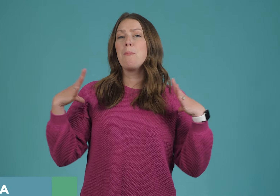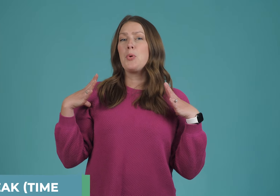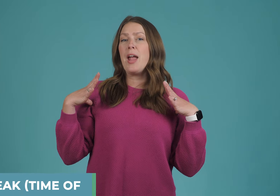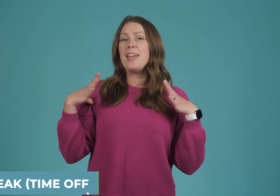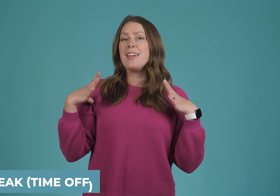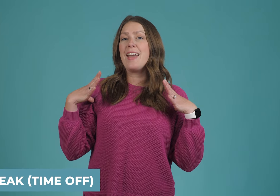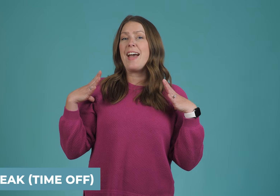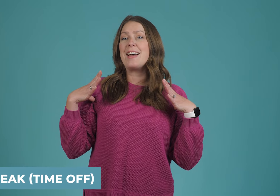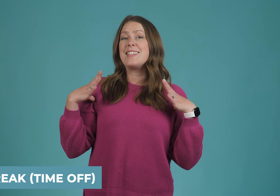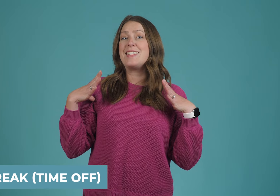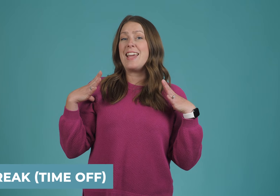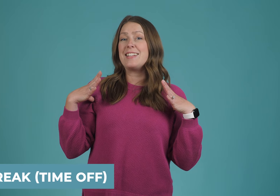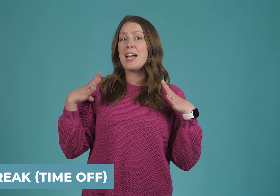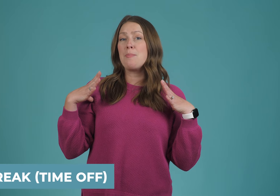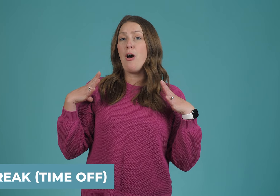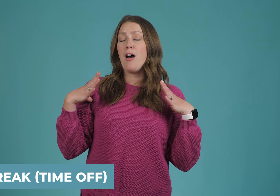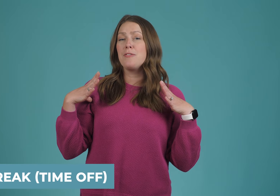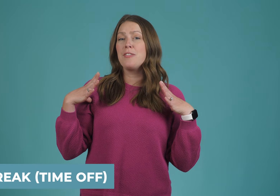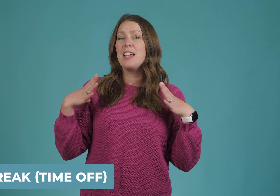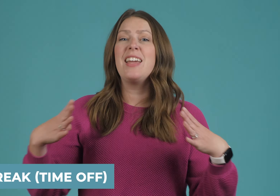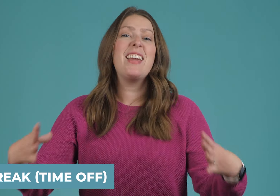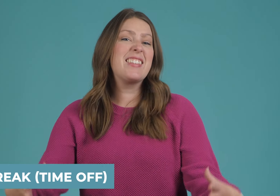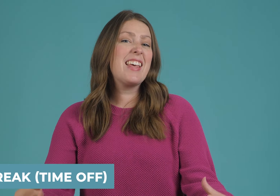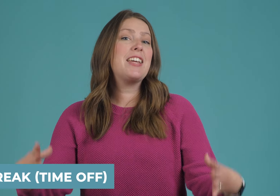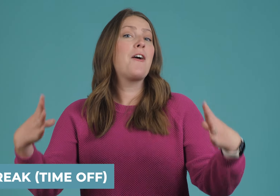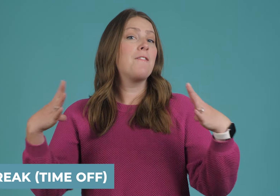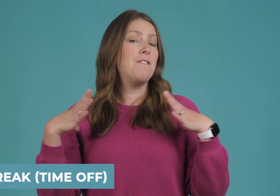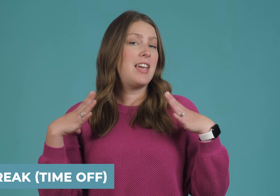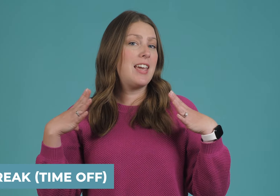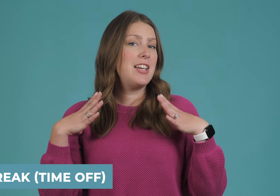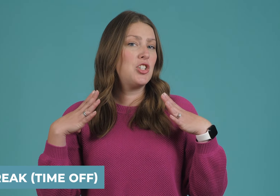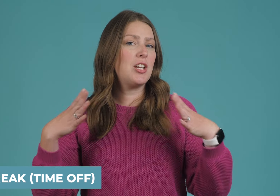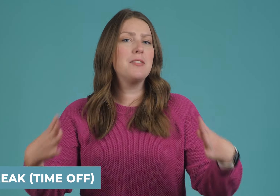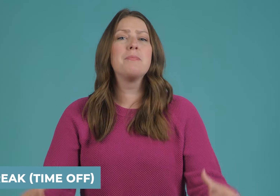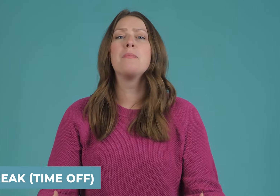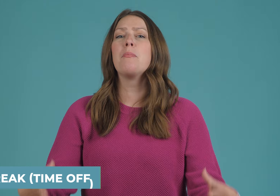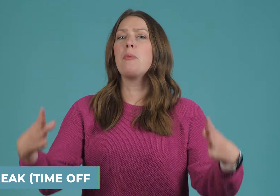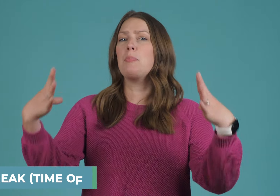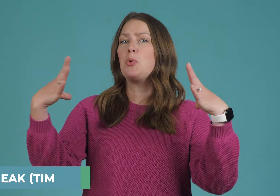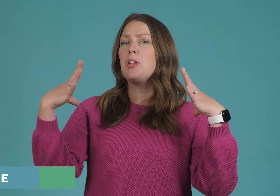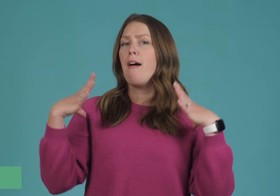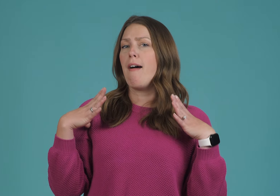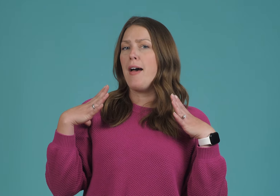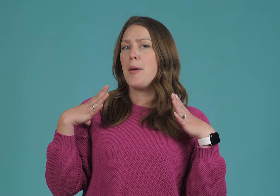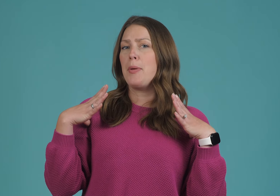Break has to take time off. It's like vacation, but pulled up.